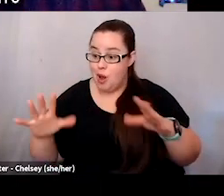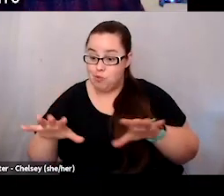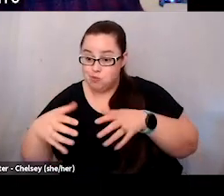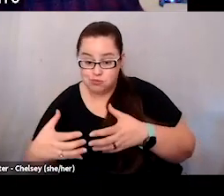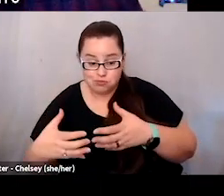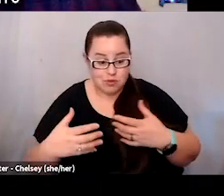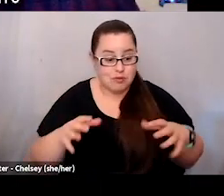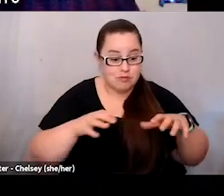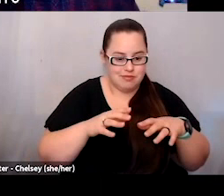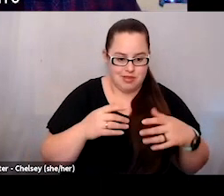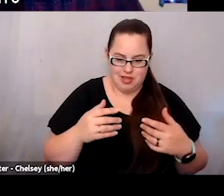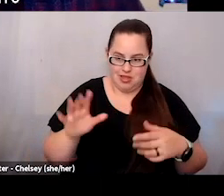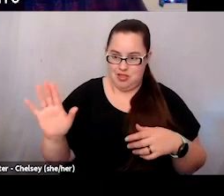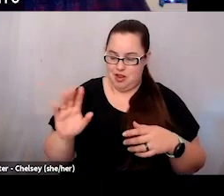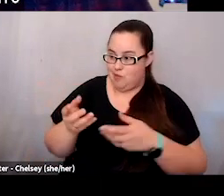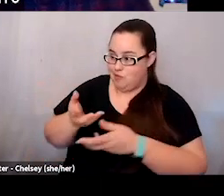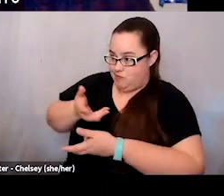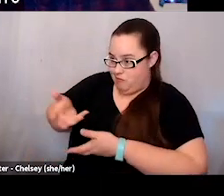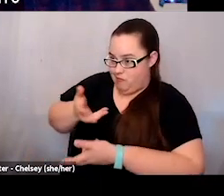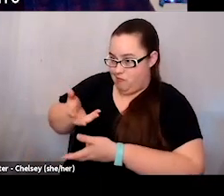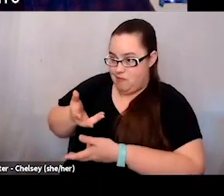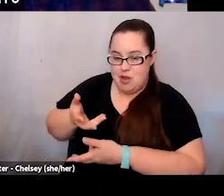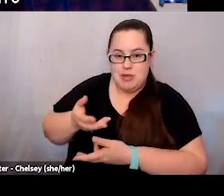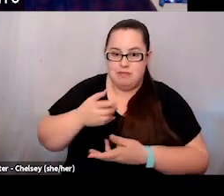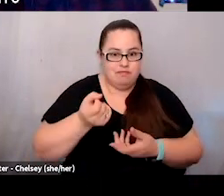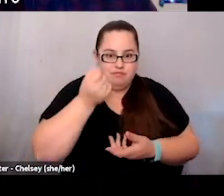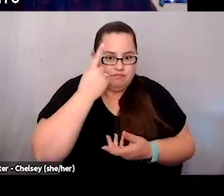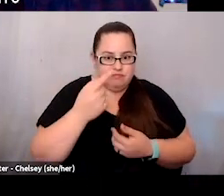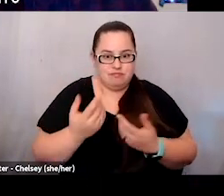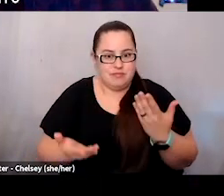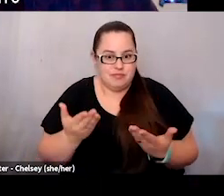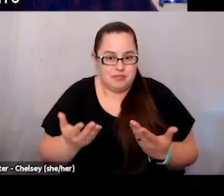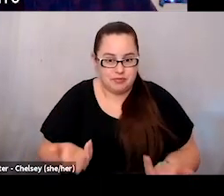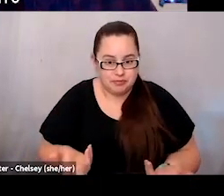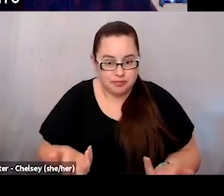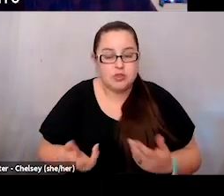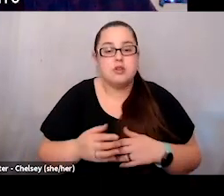unintelligible. And so there's a lot of different languages that are spoken